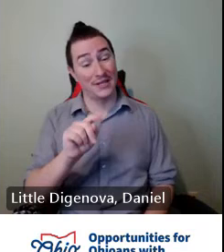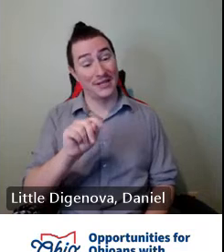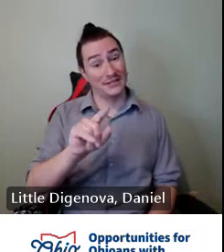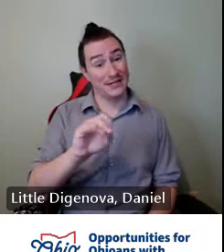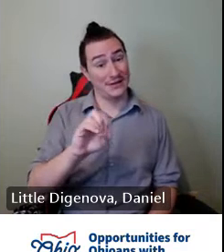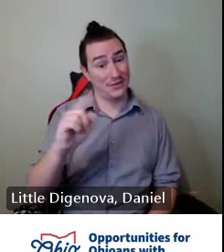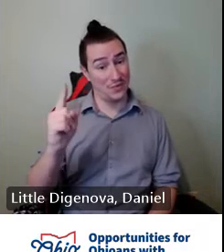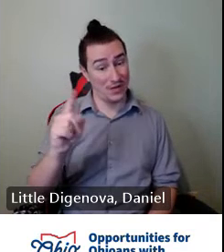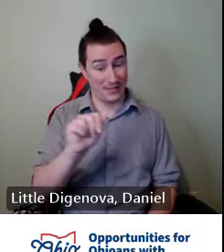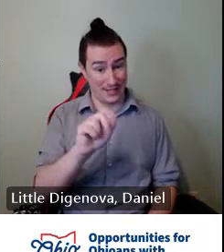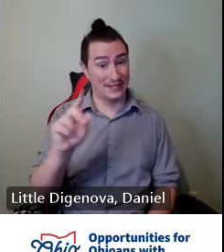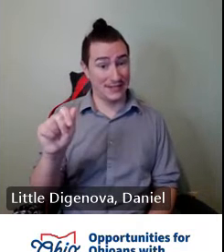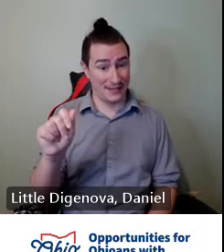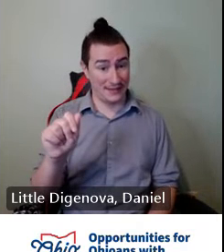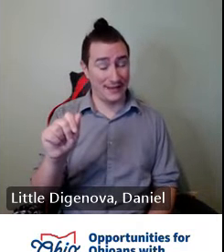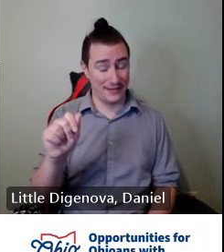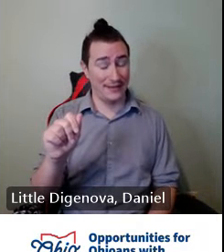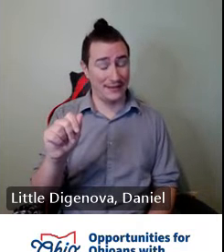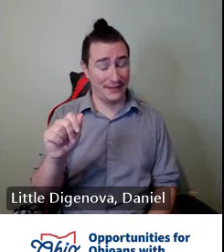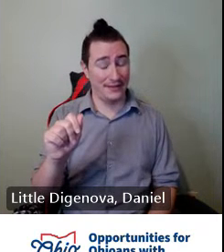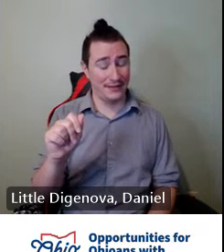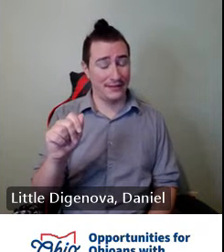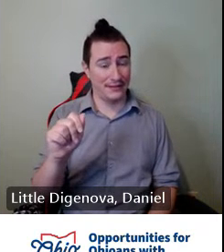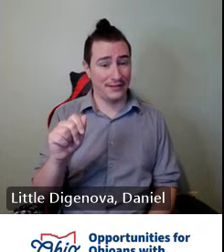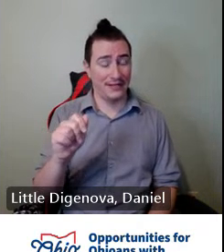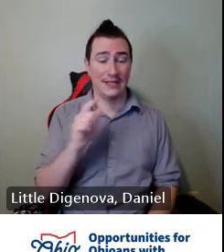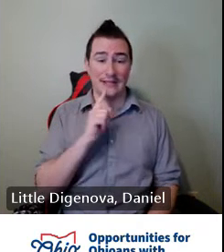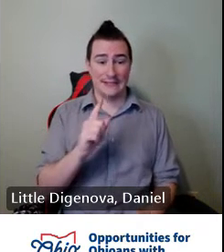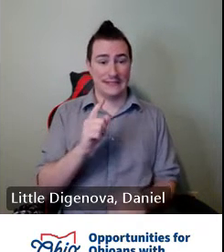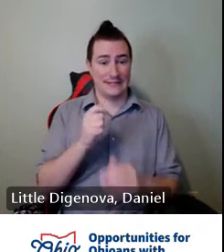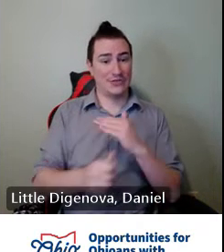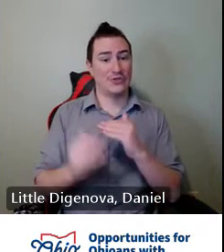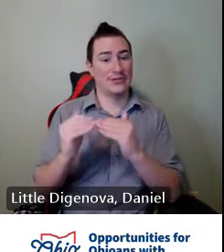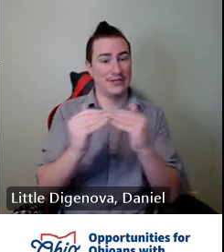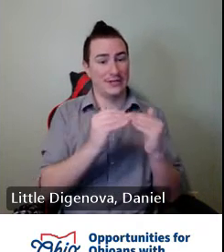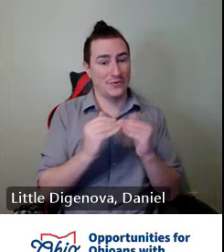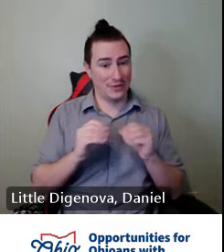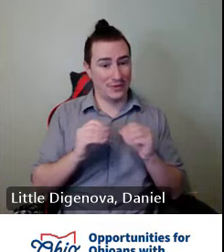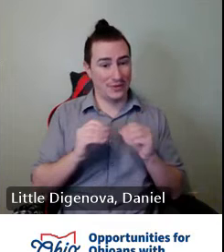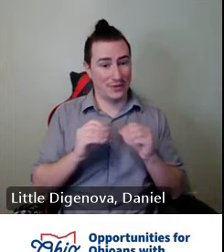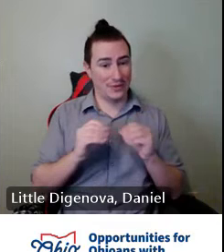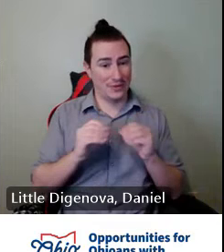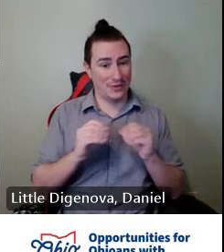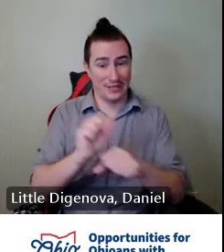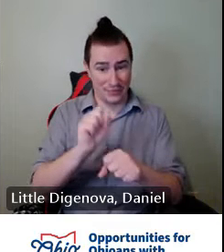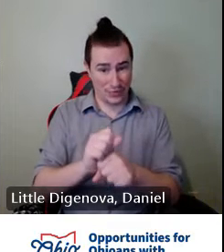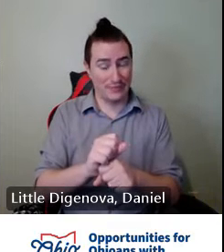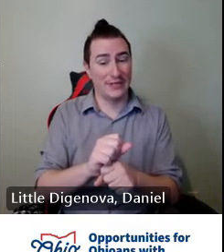and enforced by the Equal Employment Opportunity Commission, which is known as the EEOC.